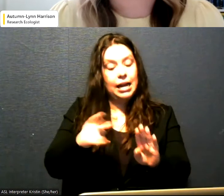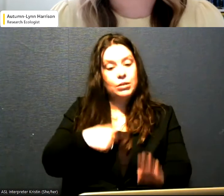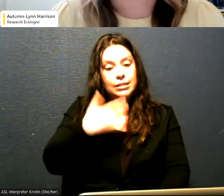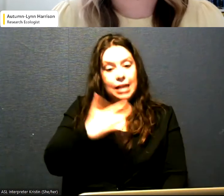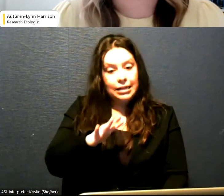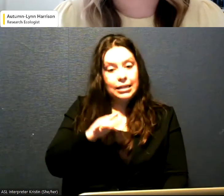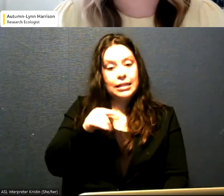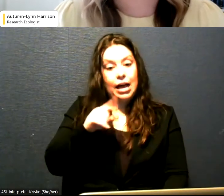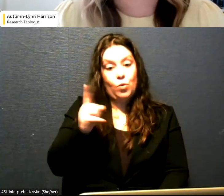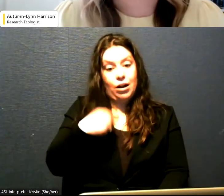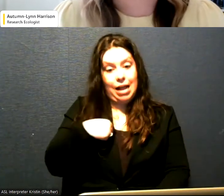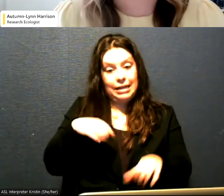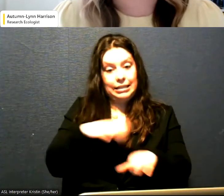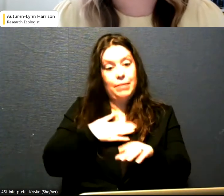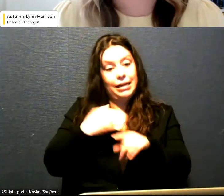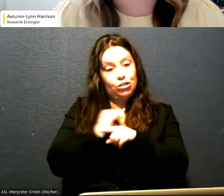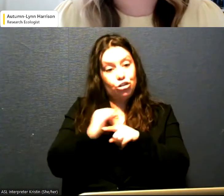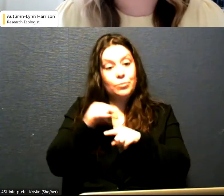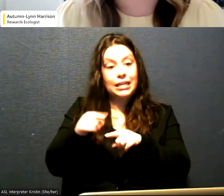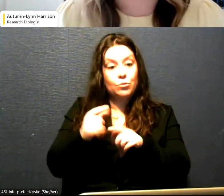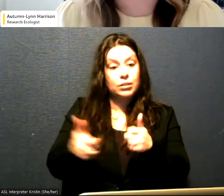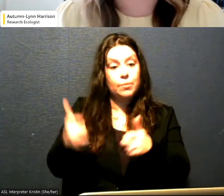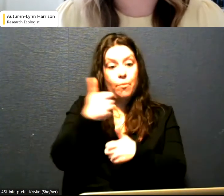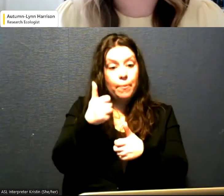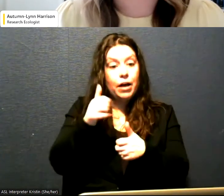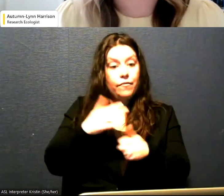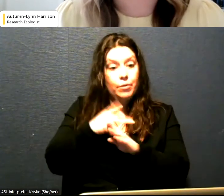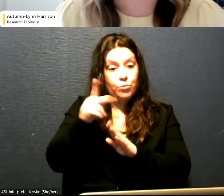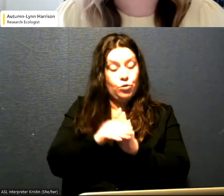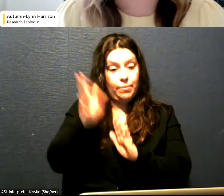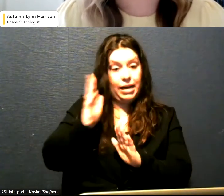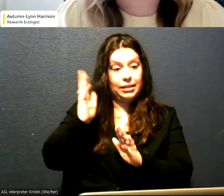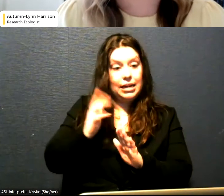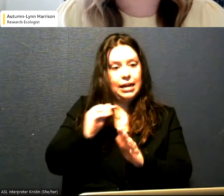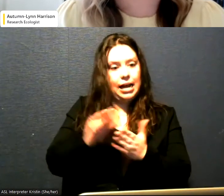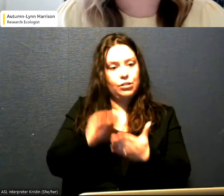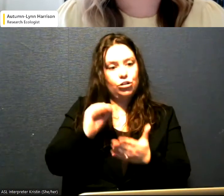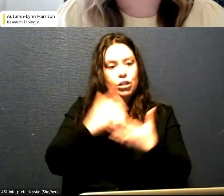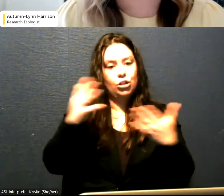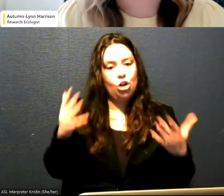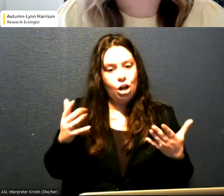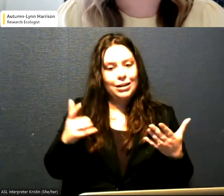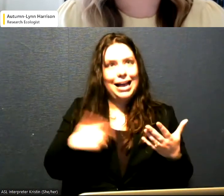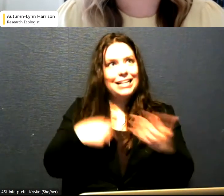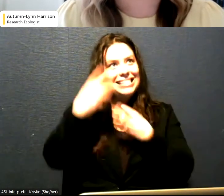program back then and um I learned a lot. I think a lot of incredible women training and doing um some